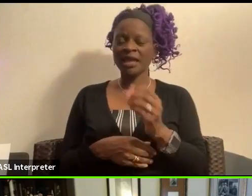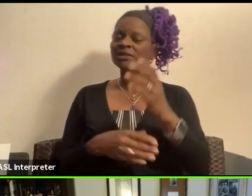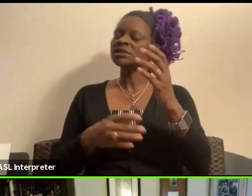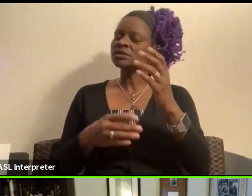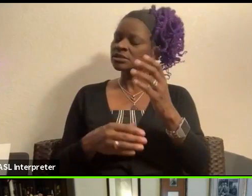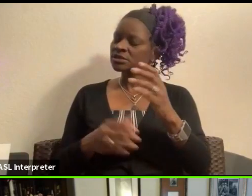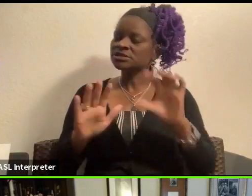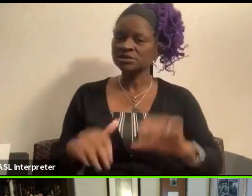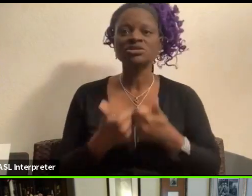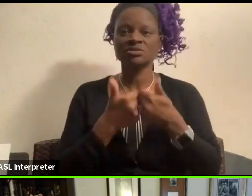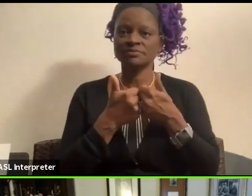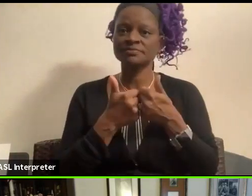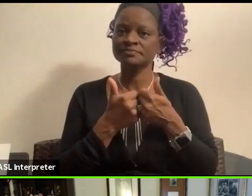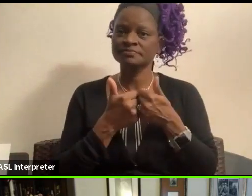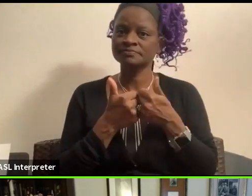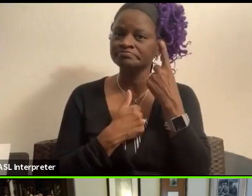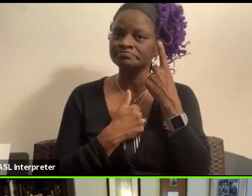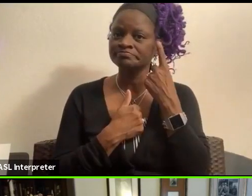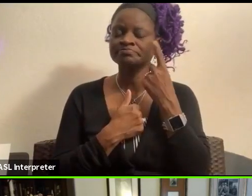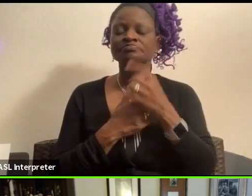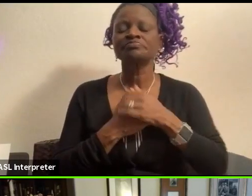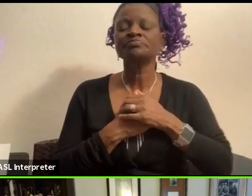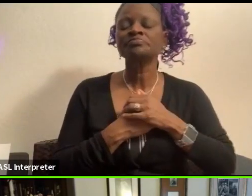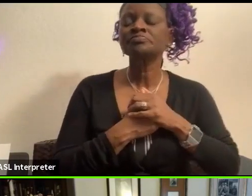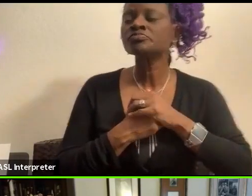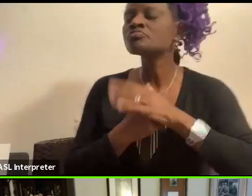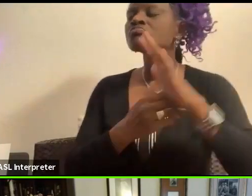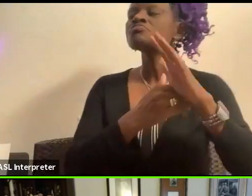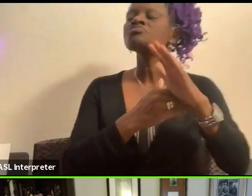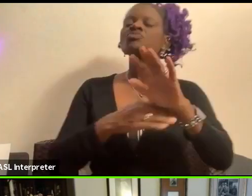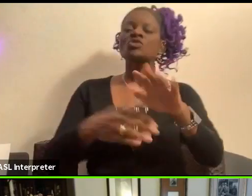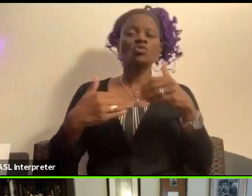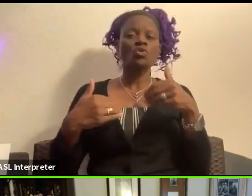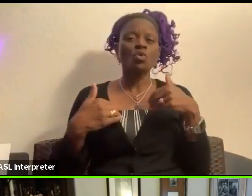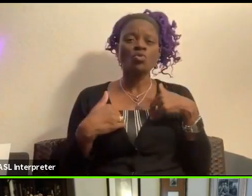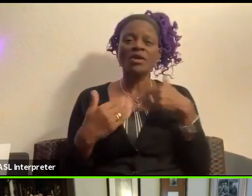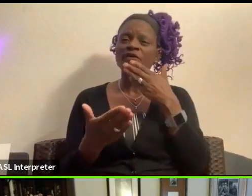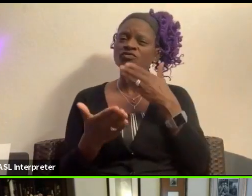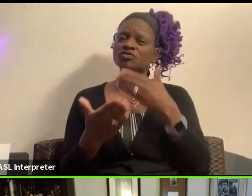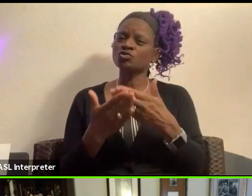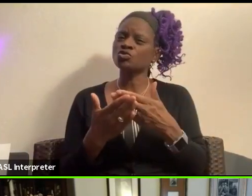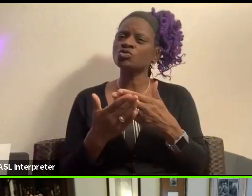I want to say to the community that we we have great concern about everyone's